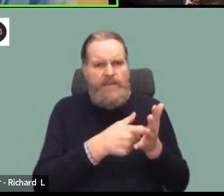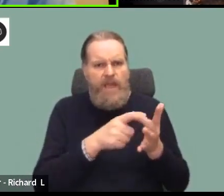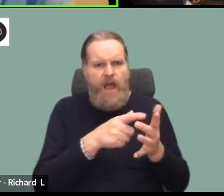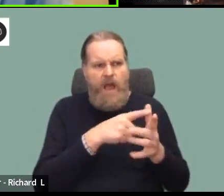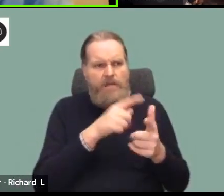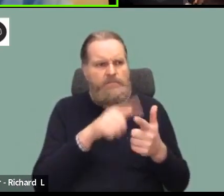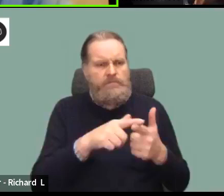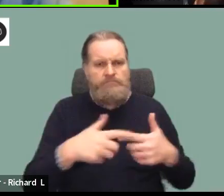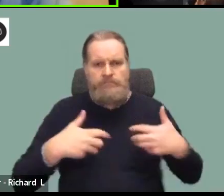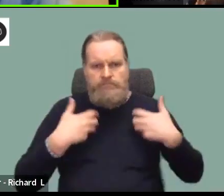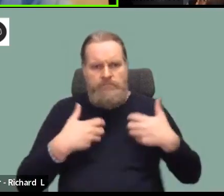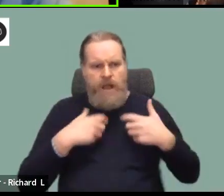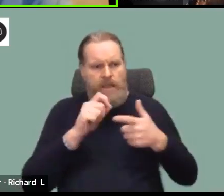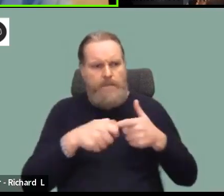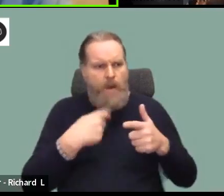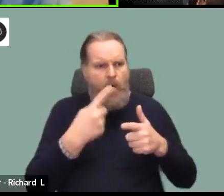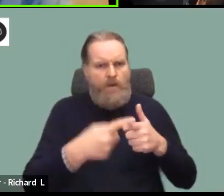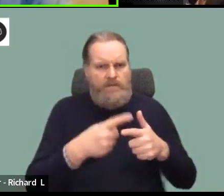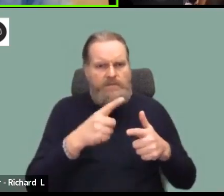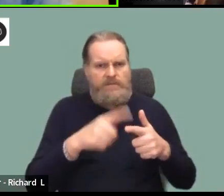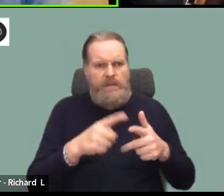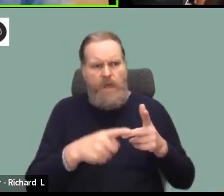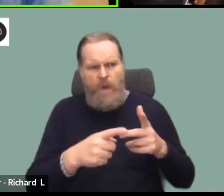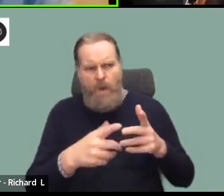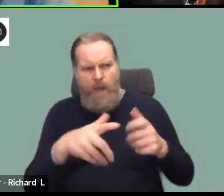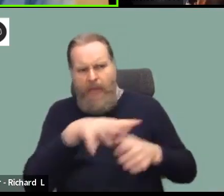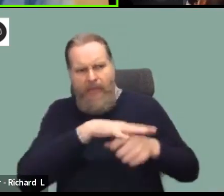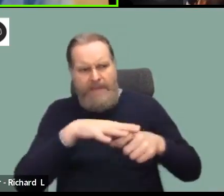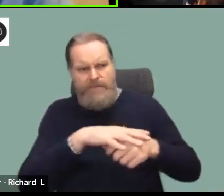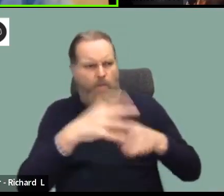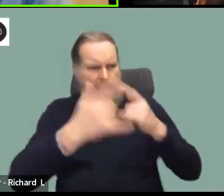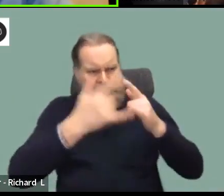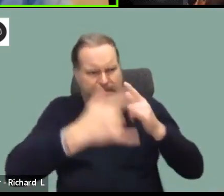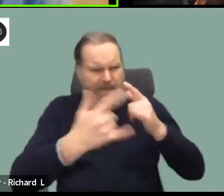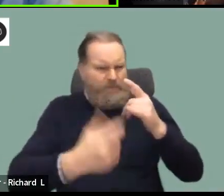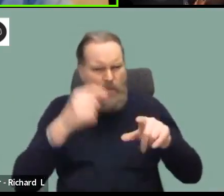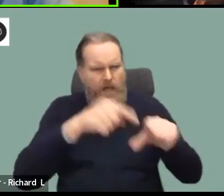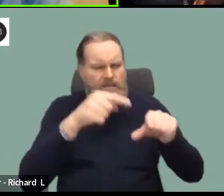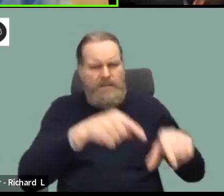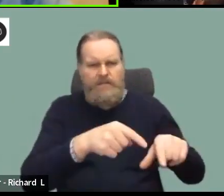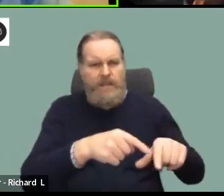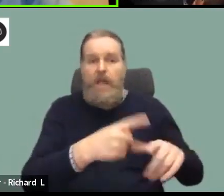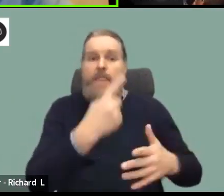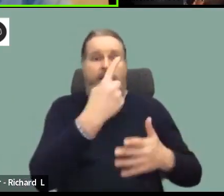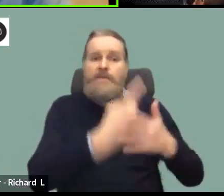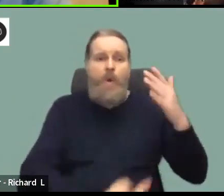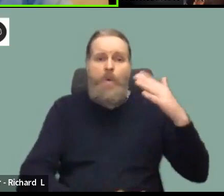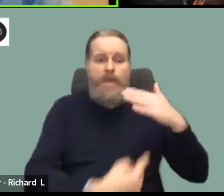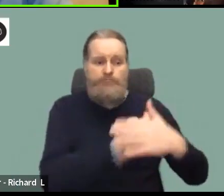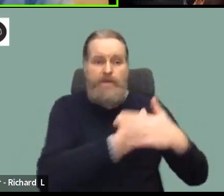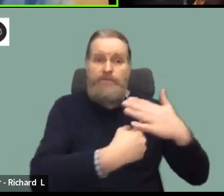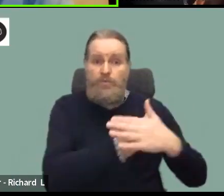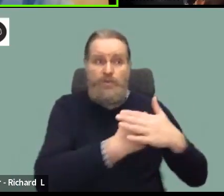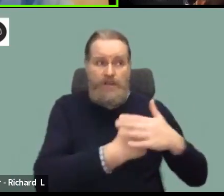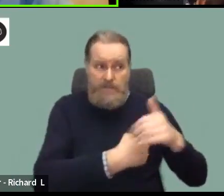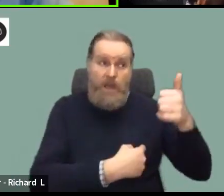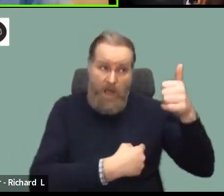And there are sexual assaults going on with people being killed inhumane conditions. doesn't doesn't just affect refugees in to doesn't just affect refugees it